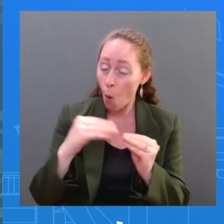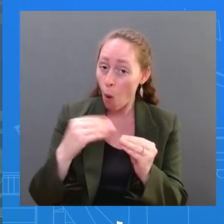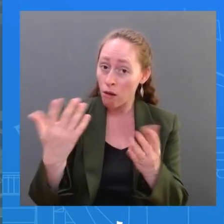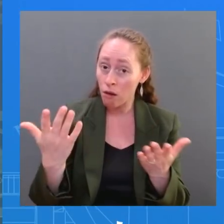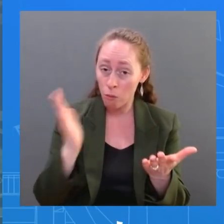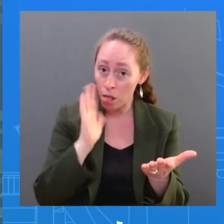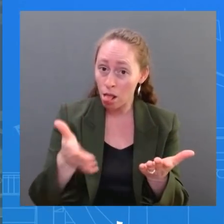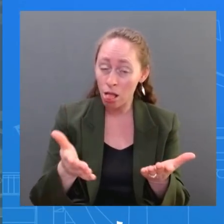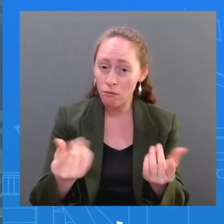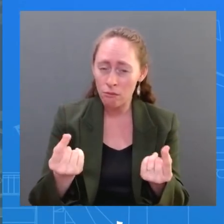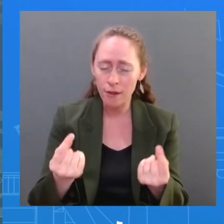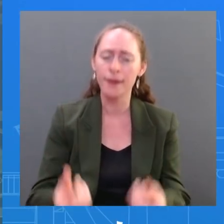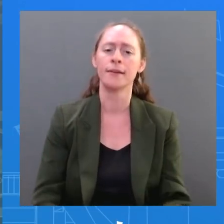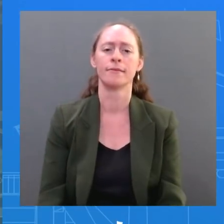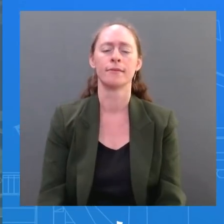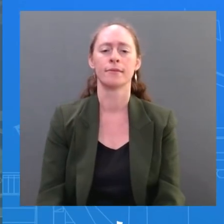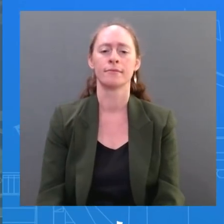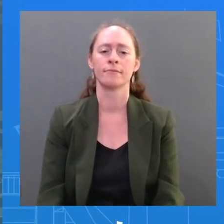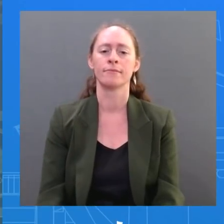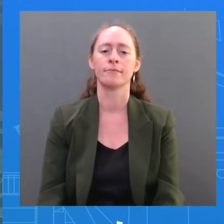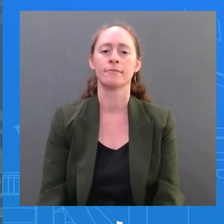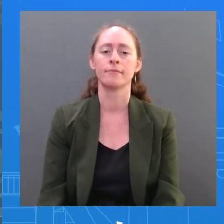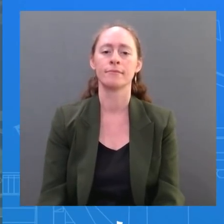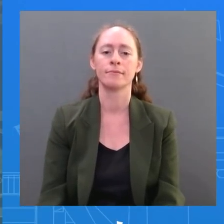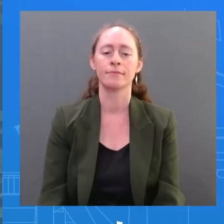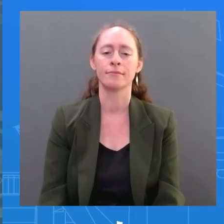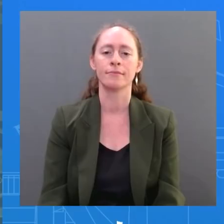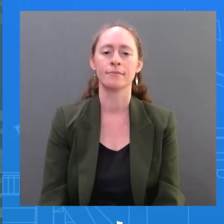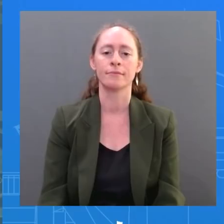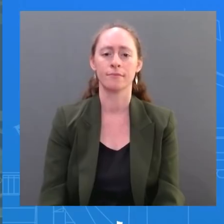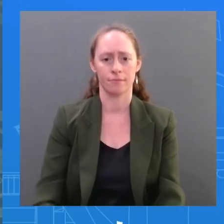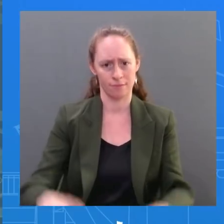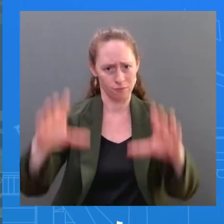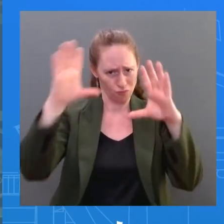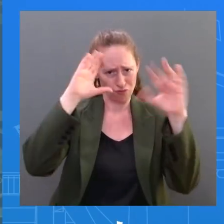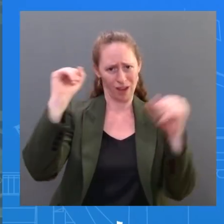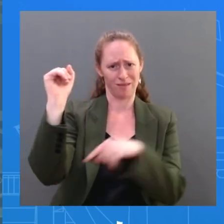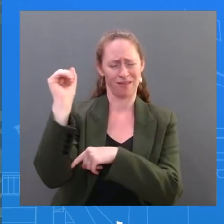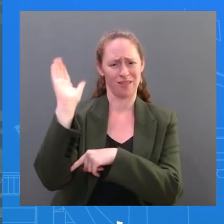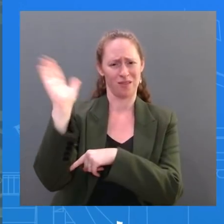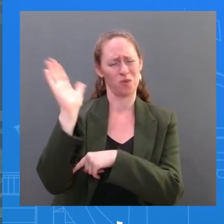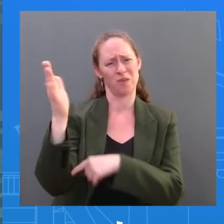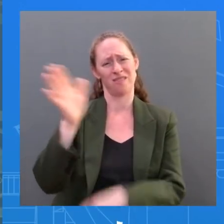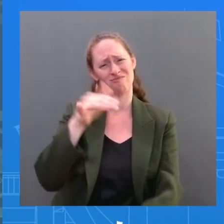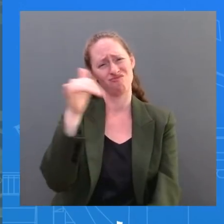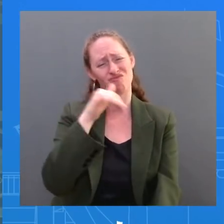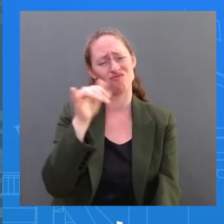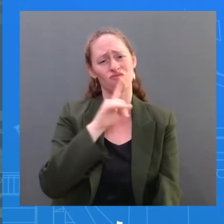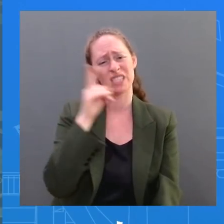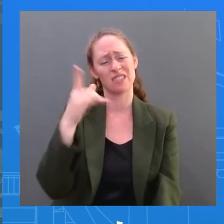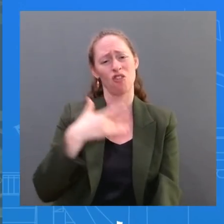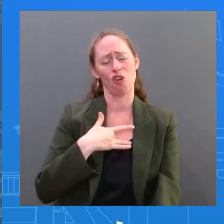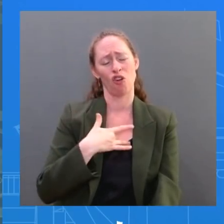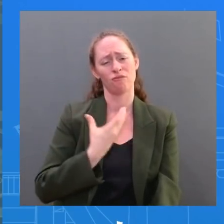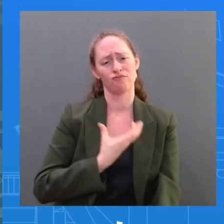He is going to continue to do everything that he can -- the legal authority that he has -- to continue to work and make sure that we --